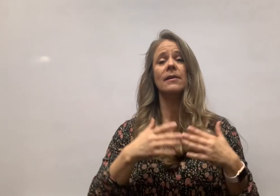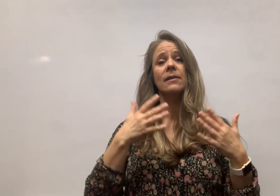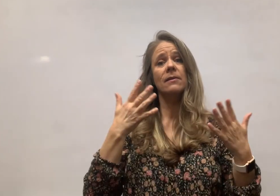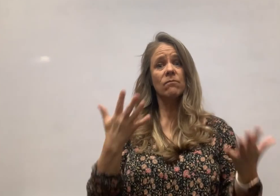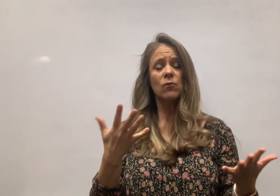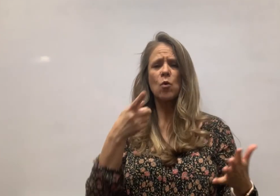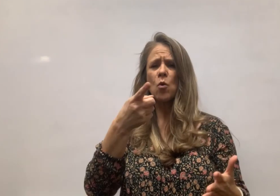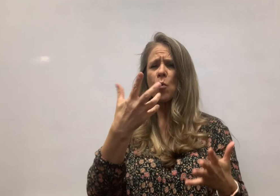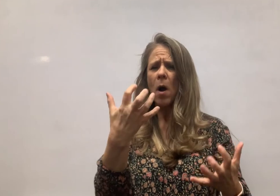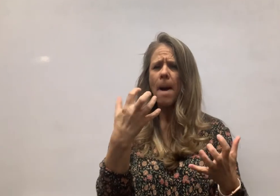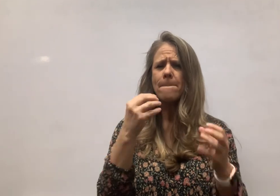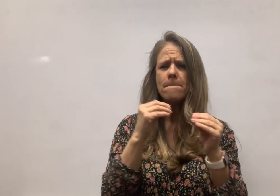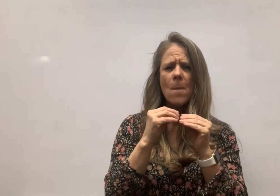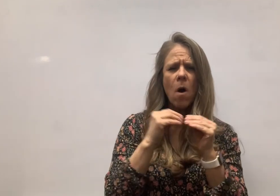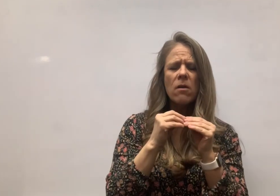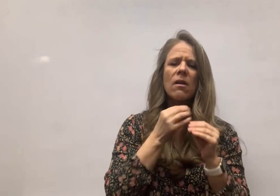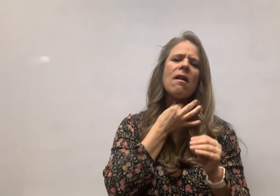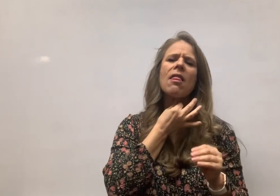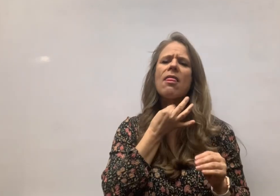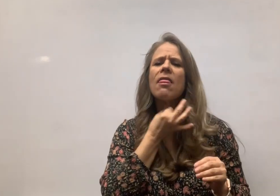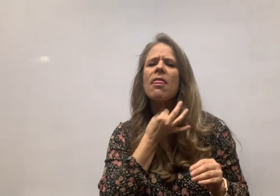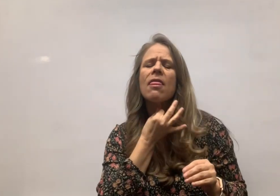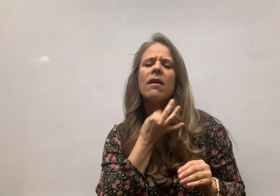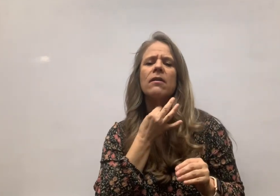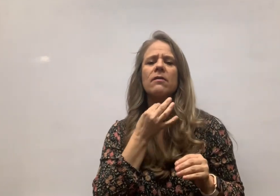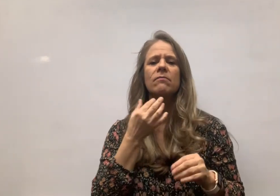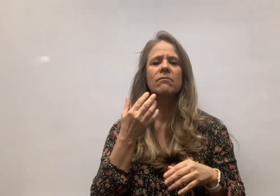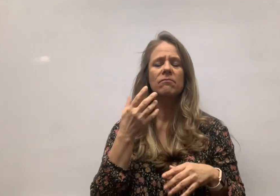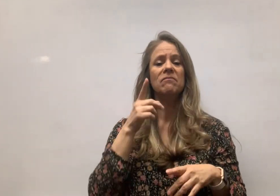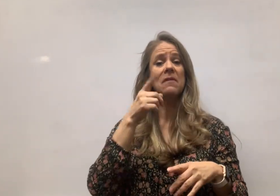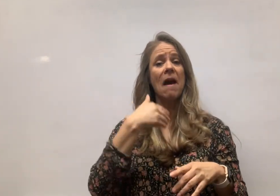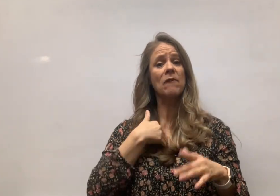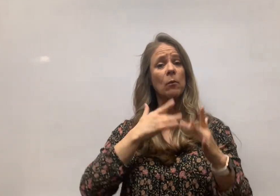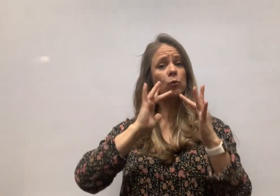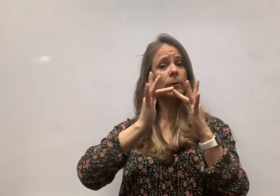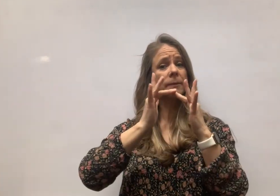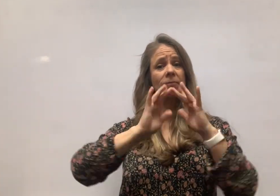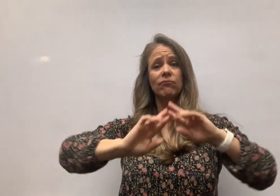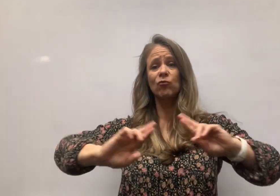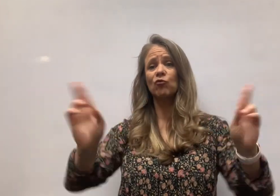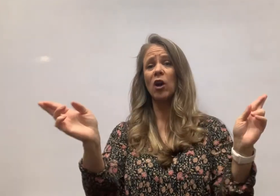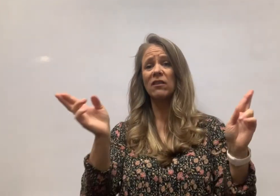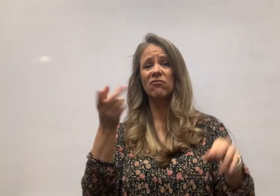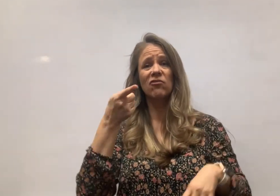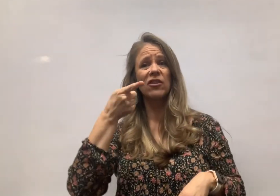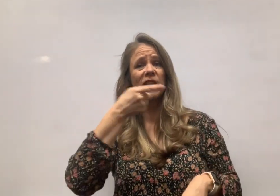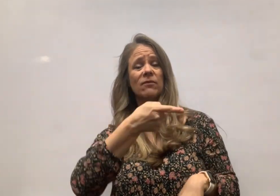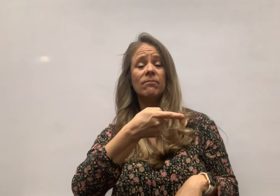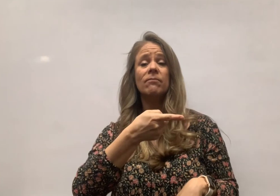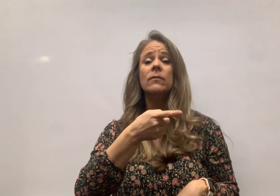Curious and want more information about Psoriasis? There is a website ready for you: